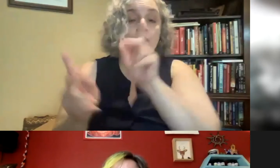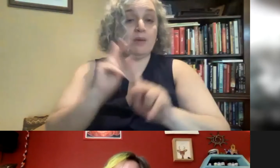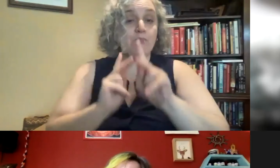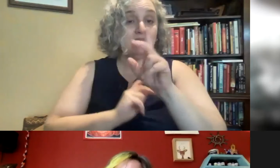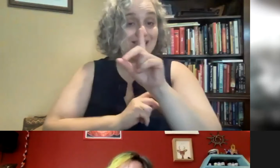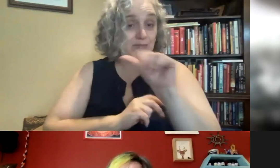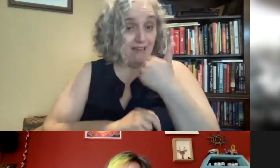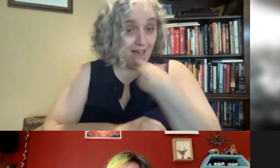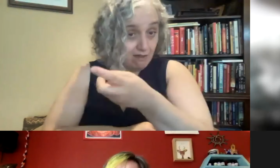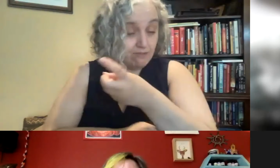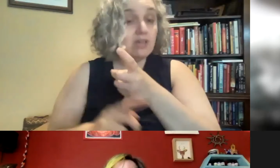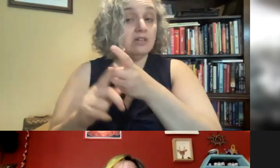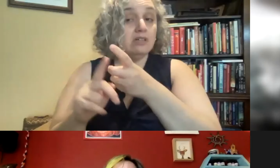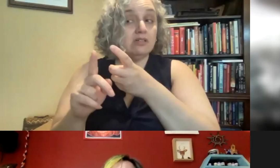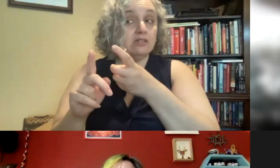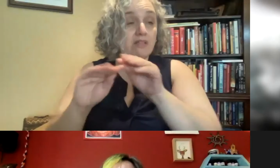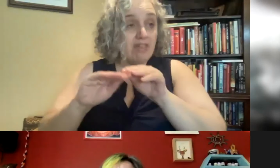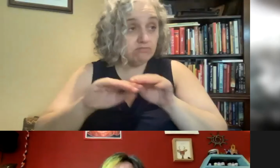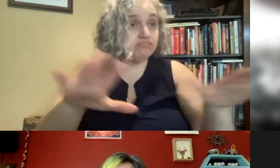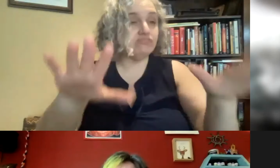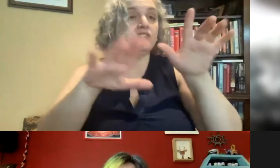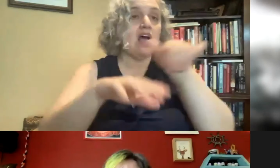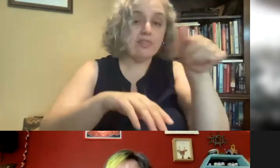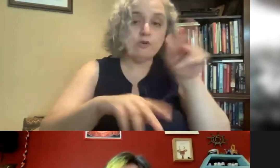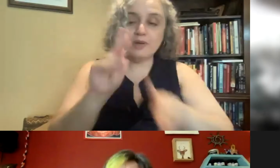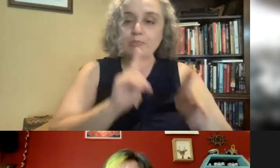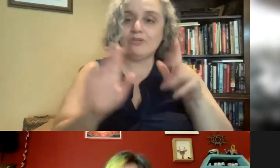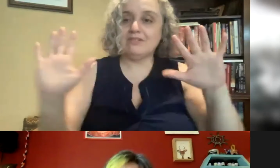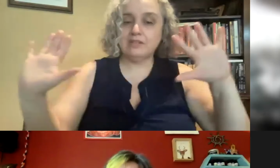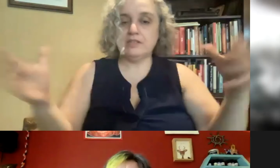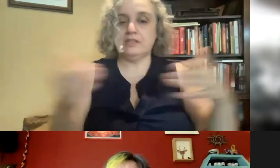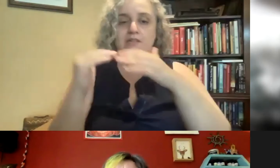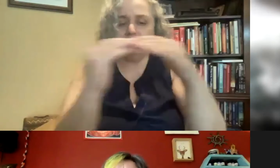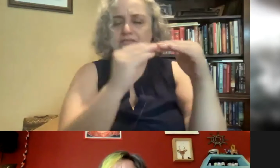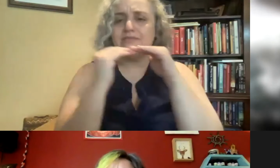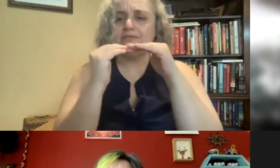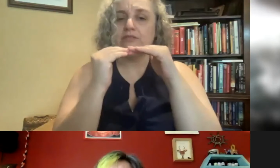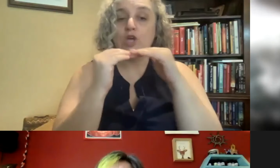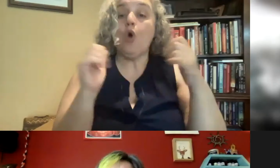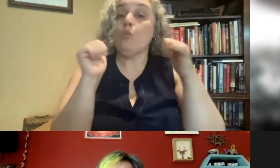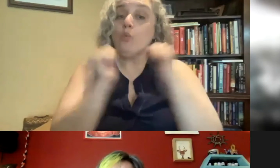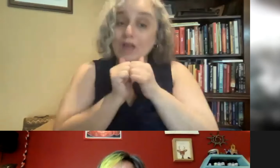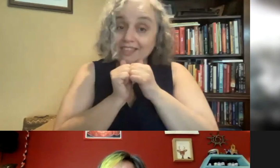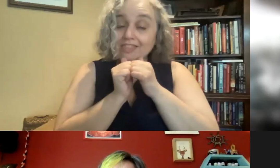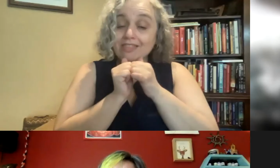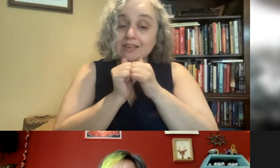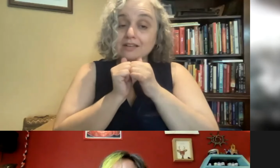It's not just for, we want design with and by. That's really the opportunity.